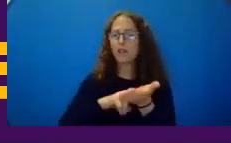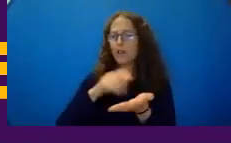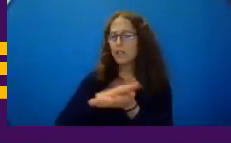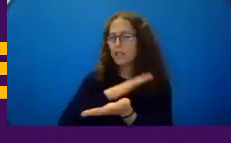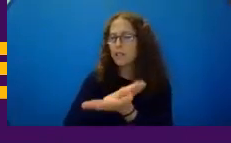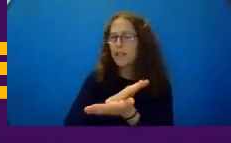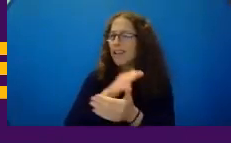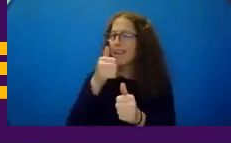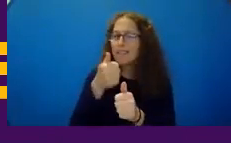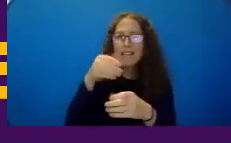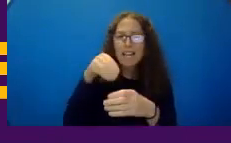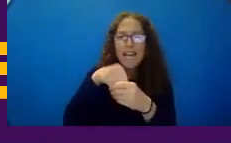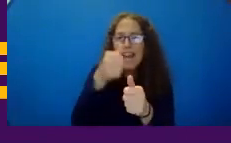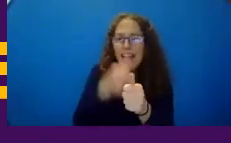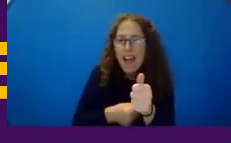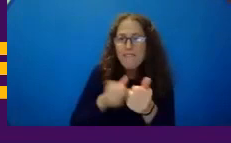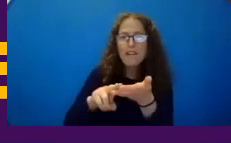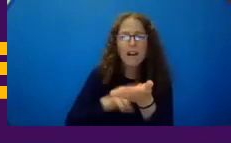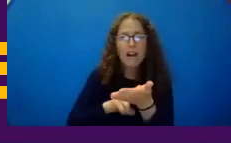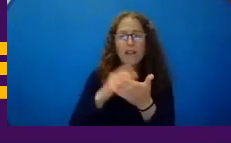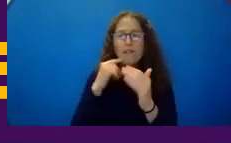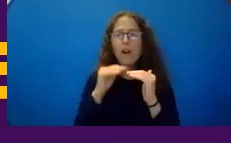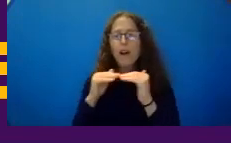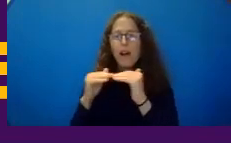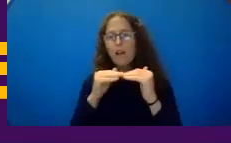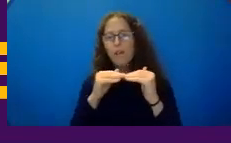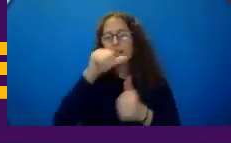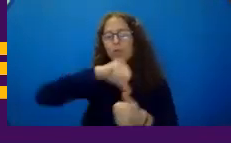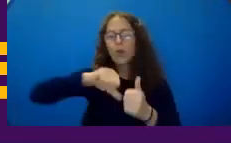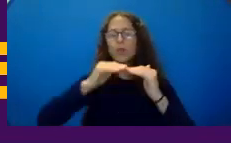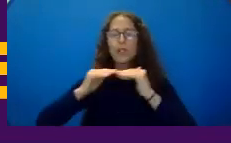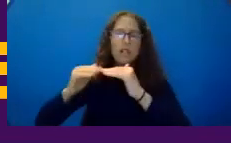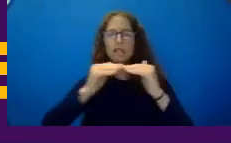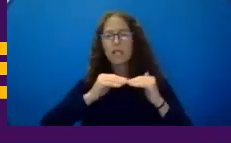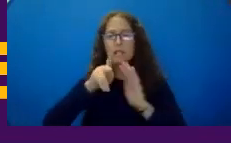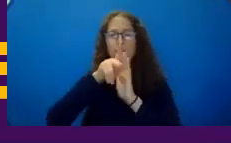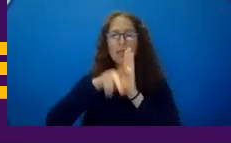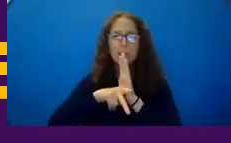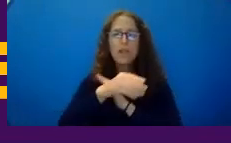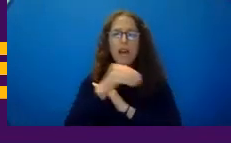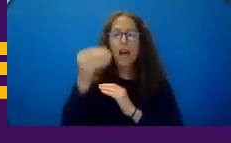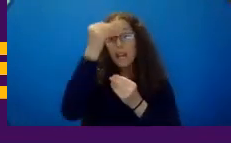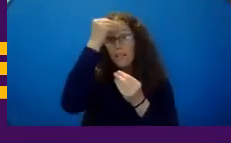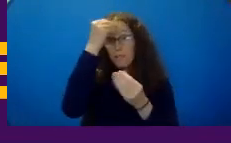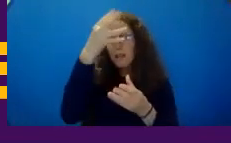KING COUNTY BOILERPLATE WHICH IS ANOTHER WAY OF SAYING THE PART OF THE KING COUNTY CONTRACTING DOCUMENT THAT IS